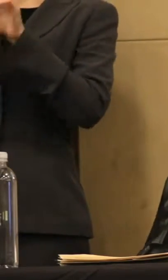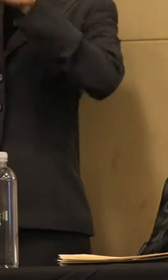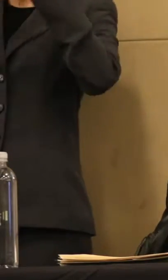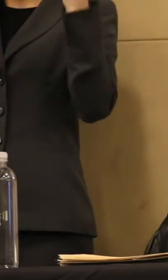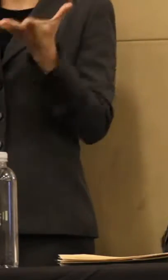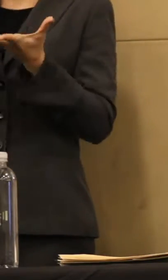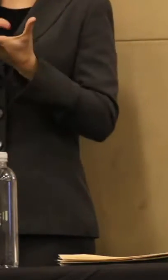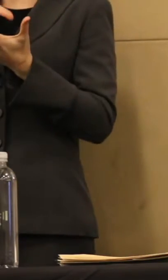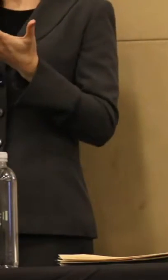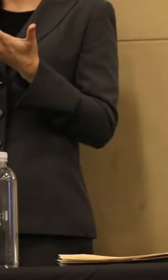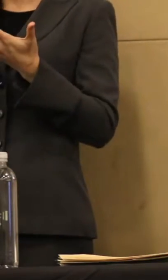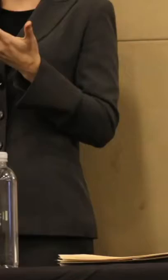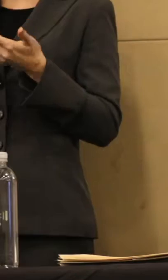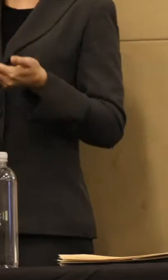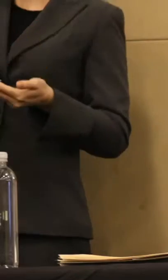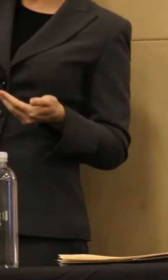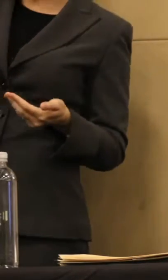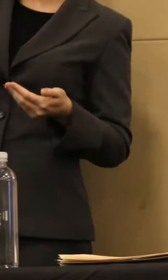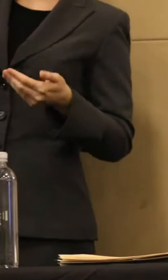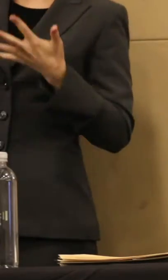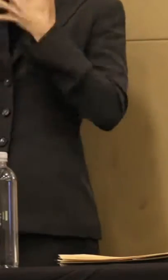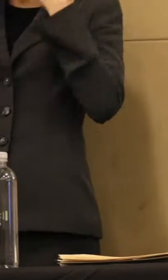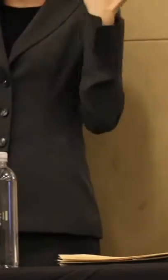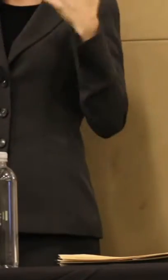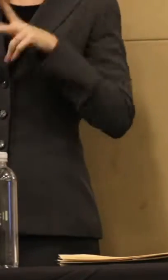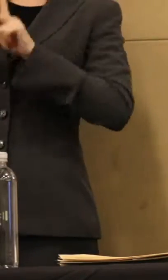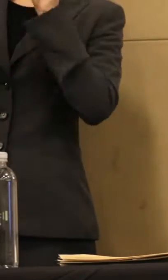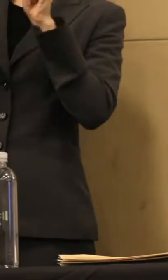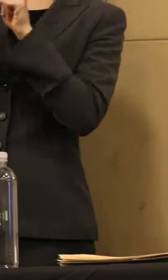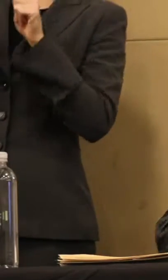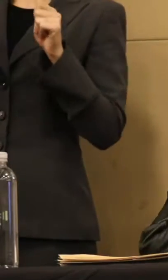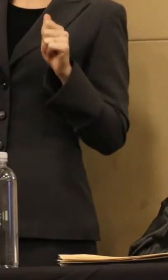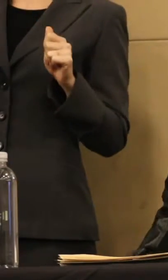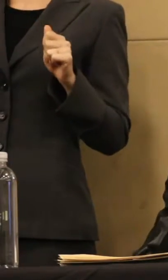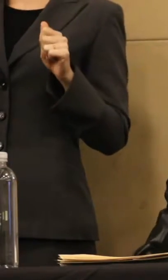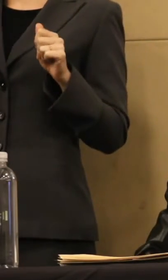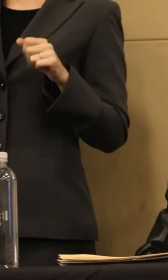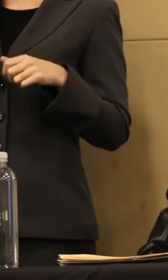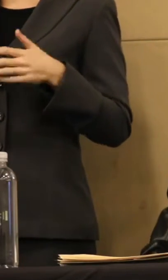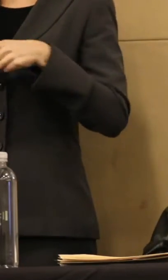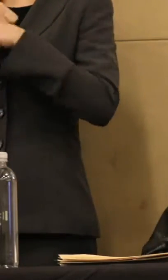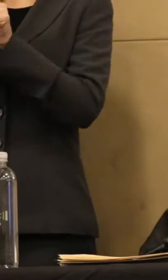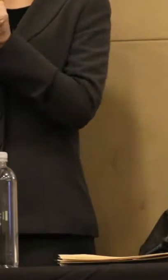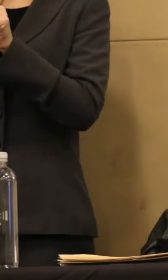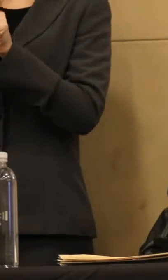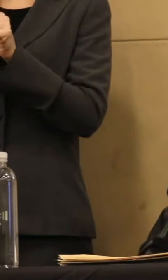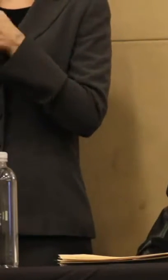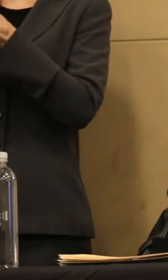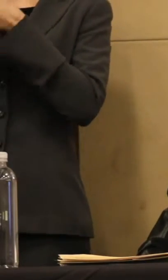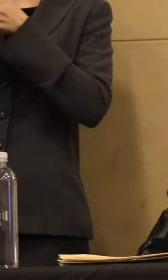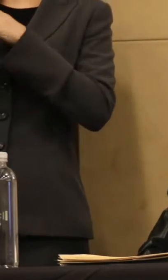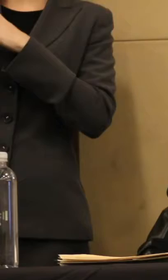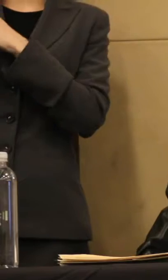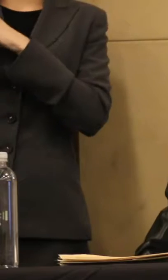friendly and focused and that you will attract the top talent, whether or not someone has